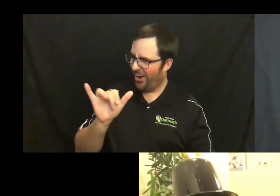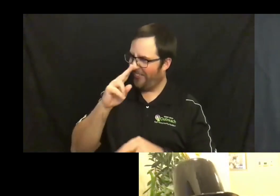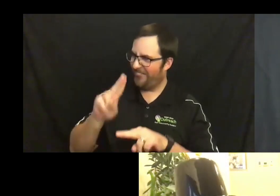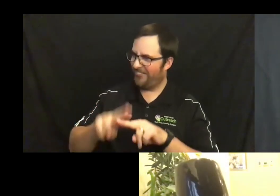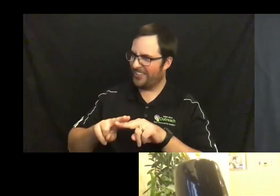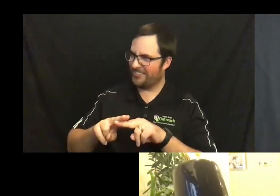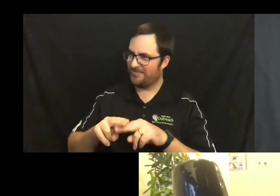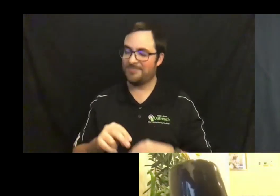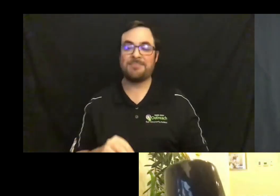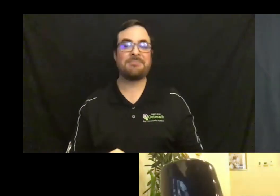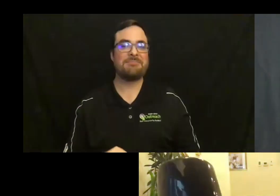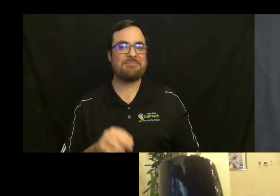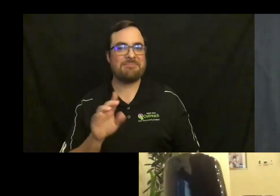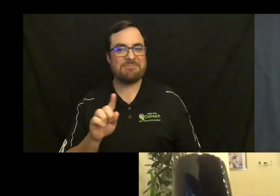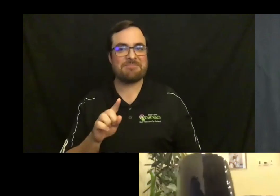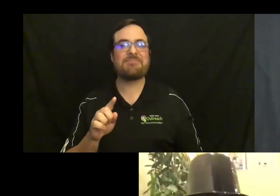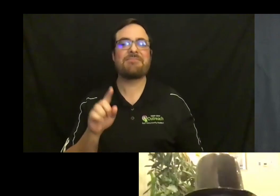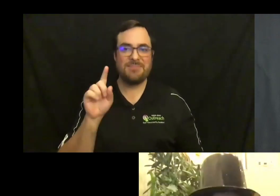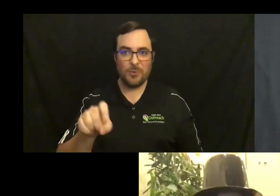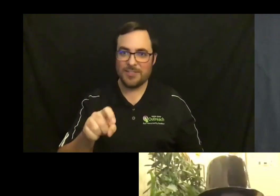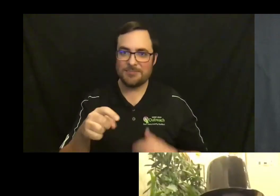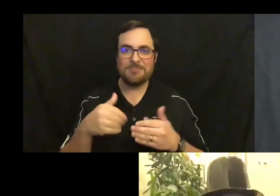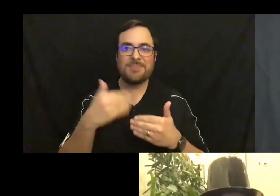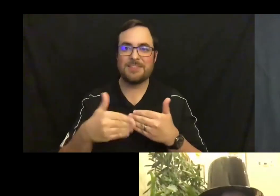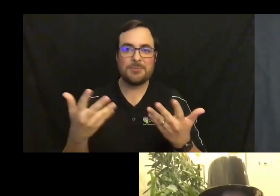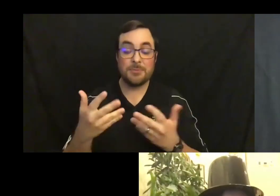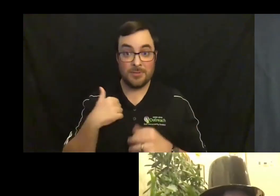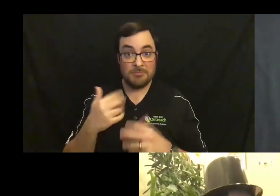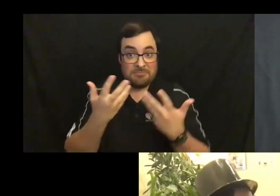Another question came in. Have you gone zip-lining again after that?